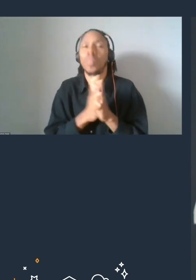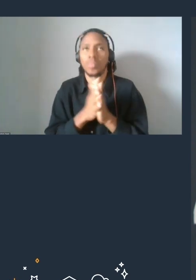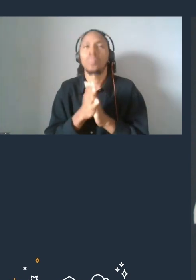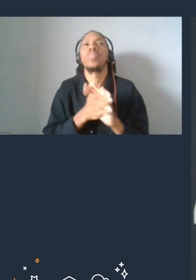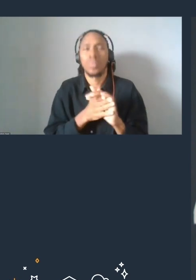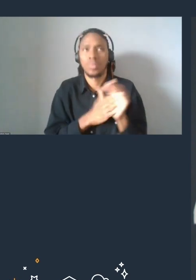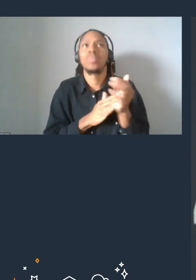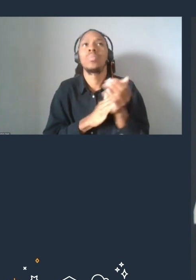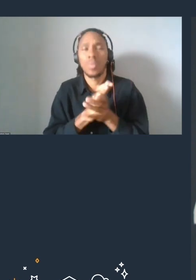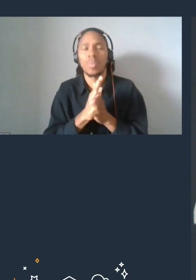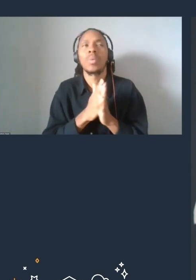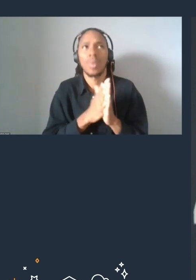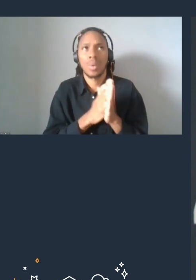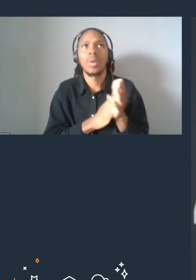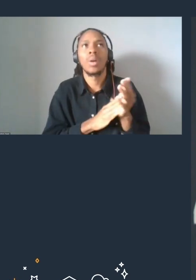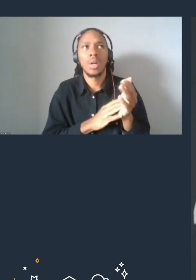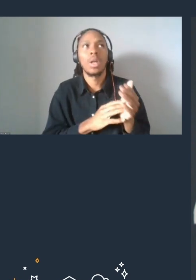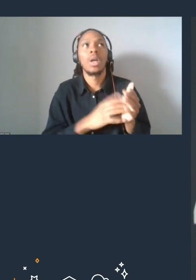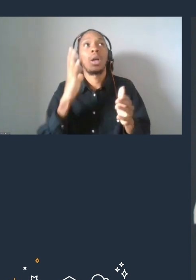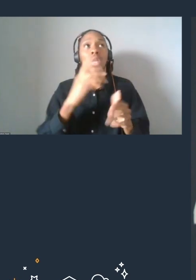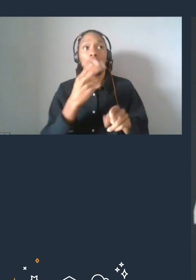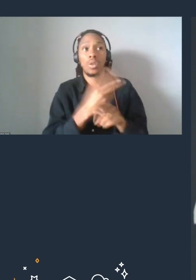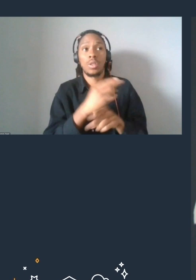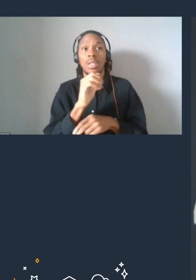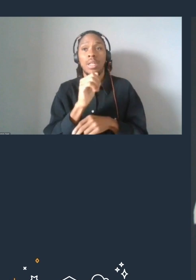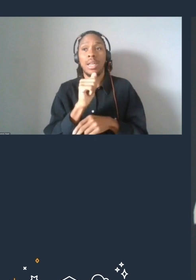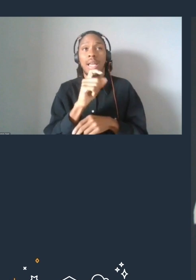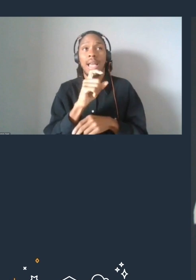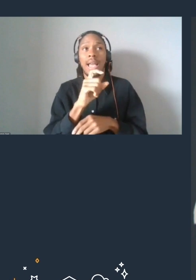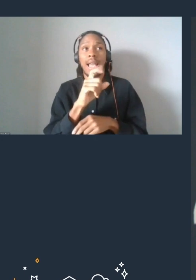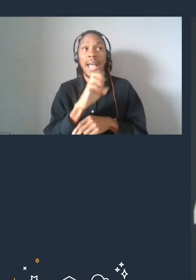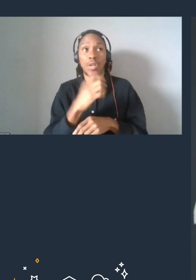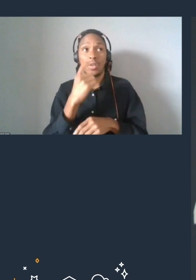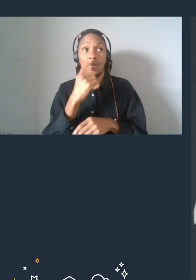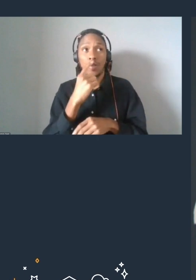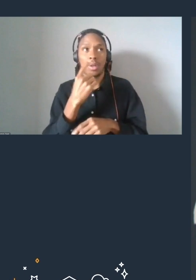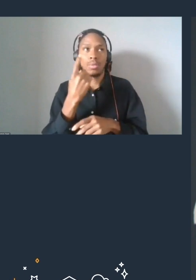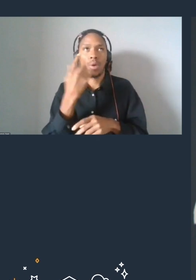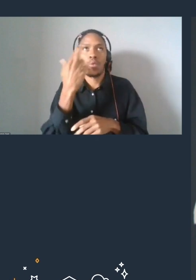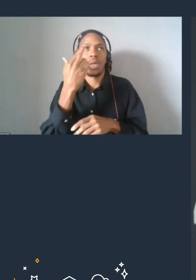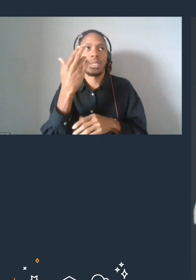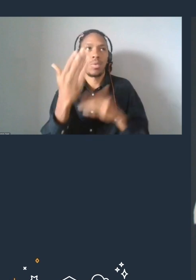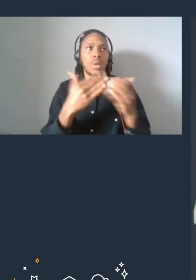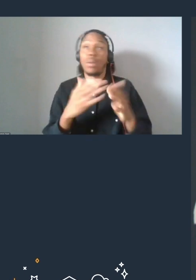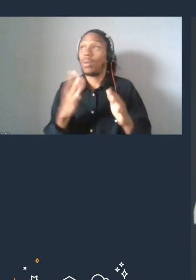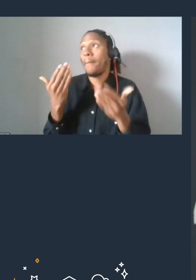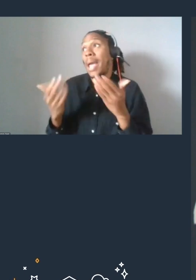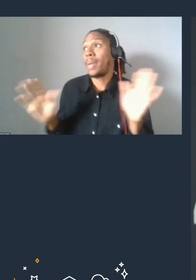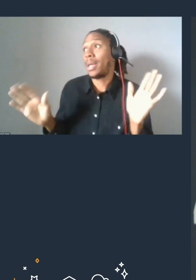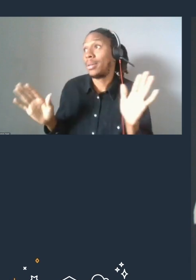so you were using ACLs for a reason before, right? So for example. Well maybe, right.